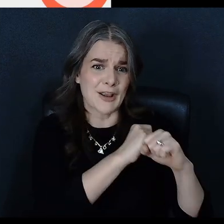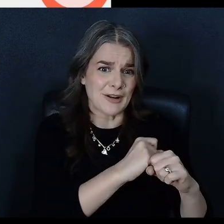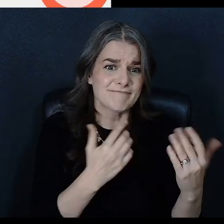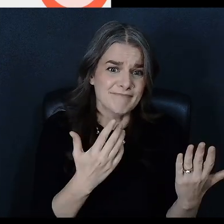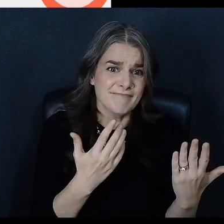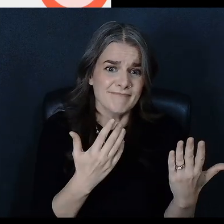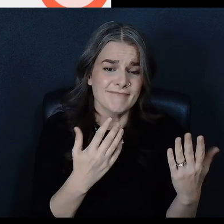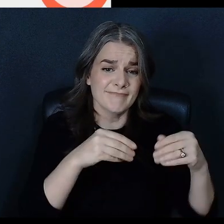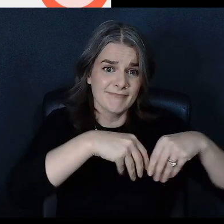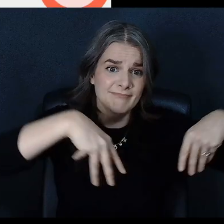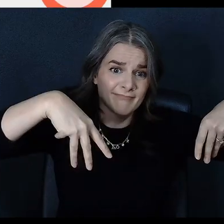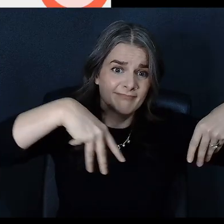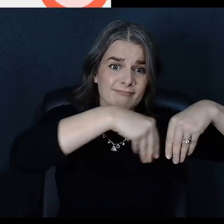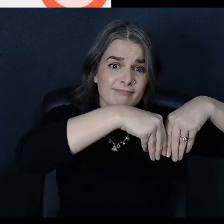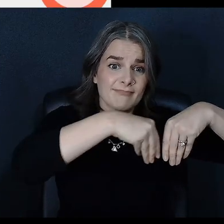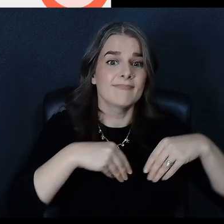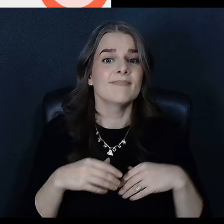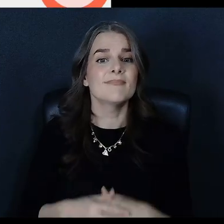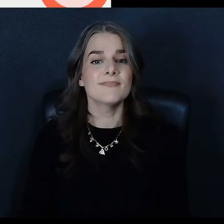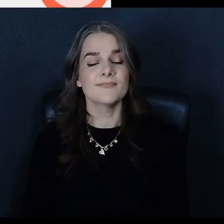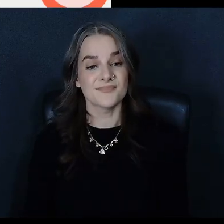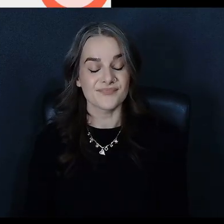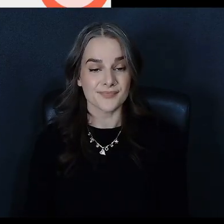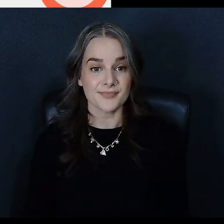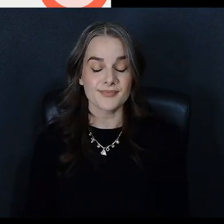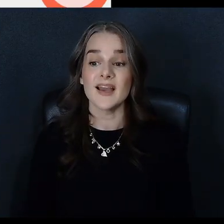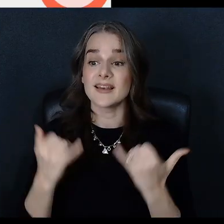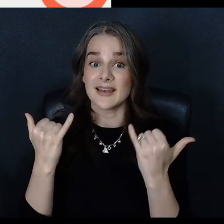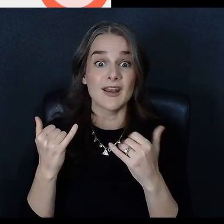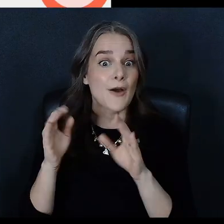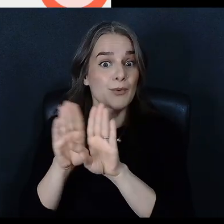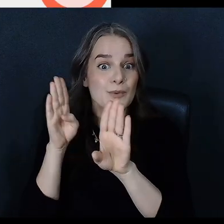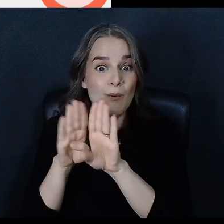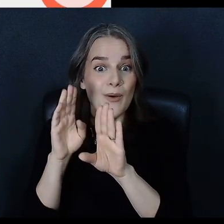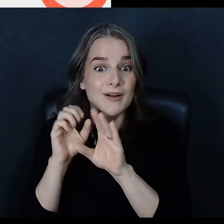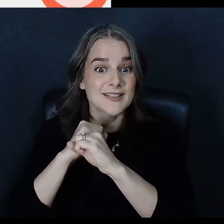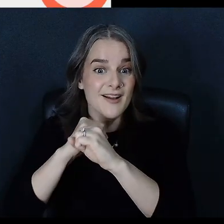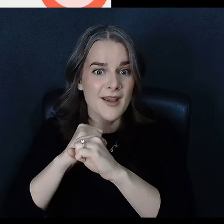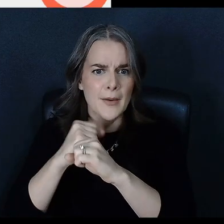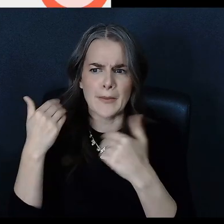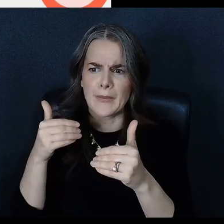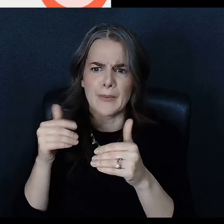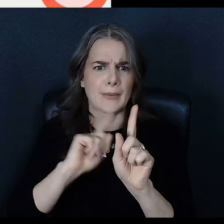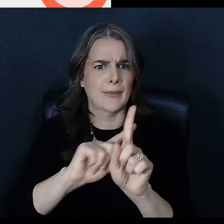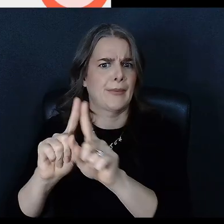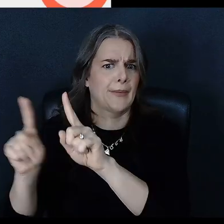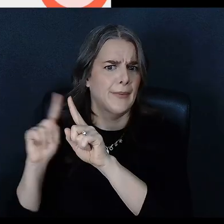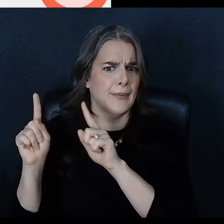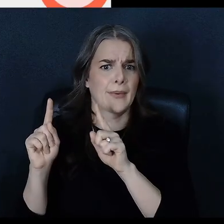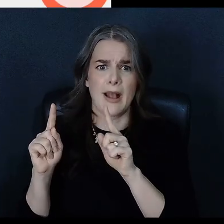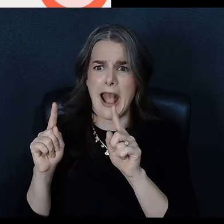we can get as high tech as a fingerprint-enabled,